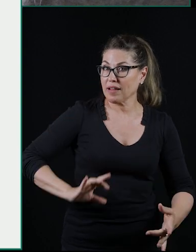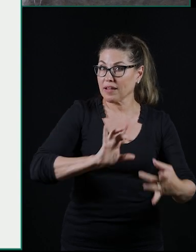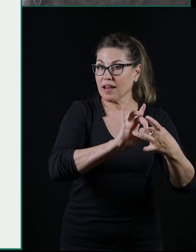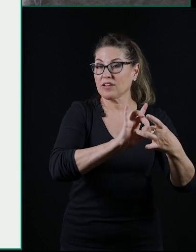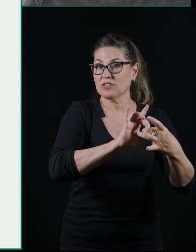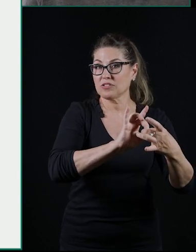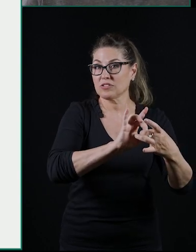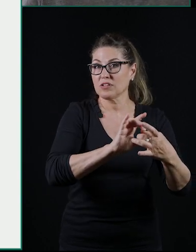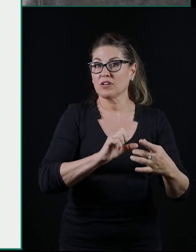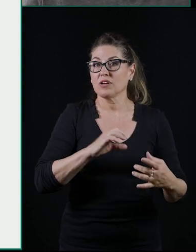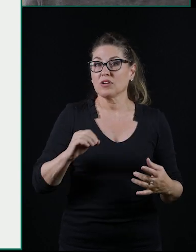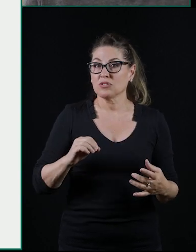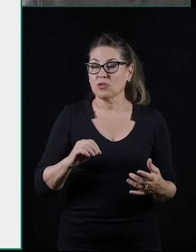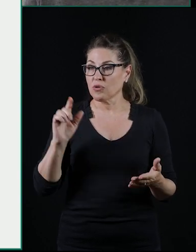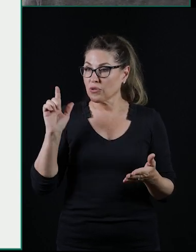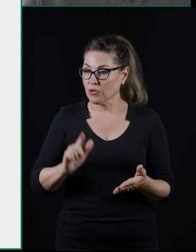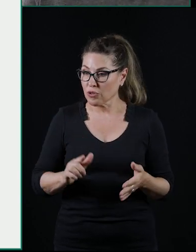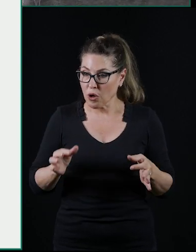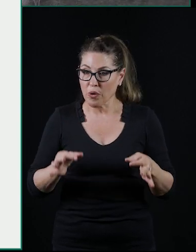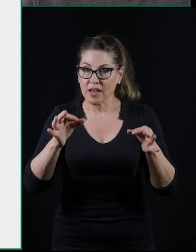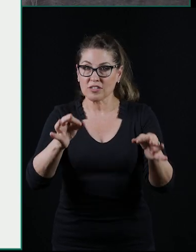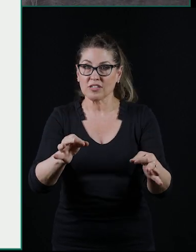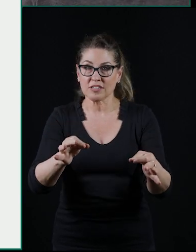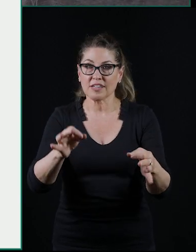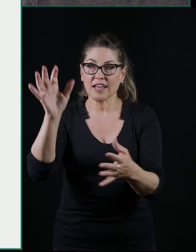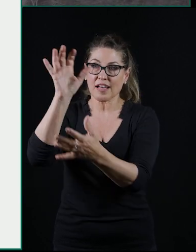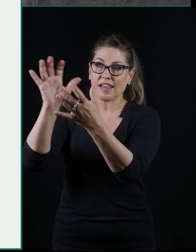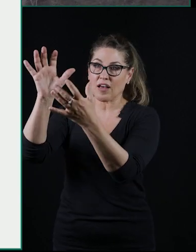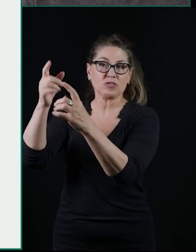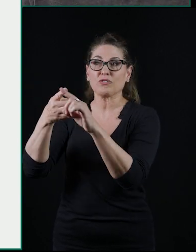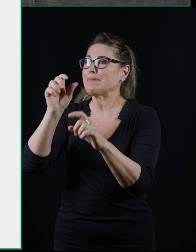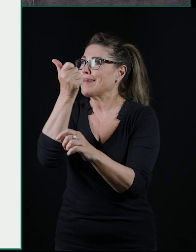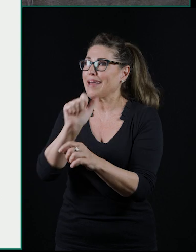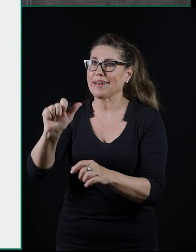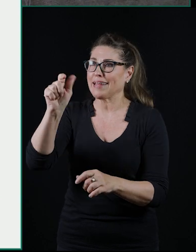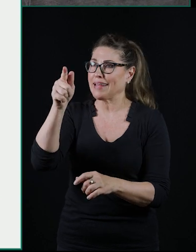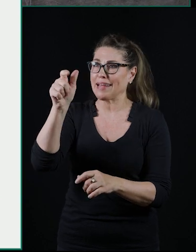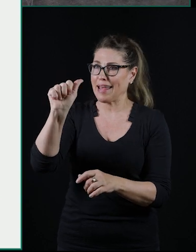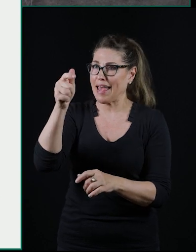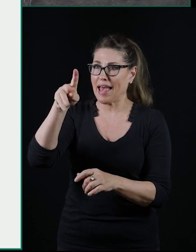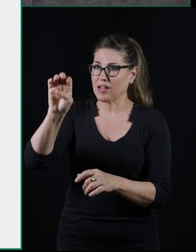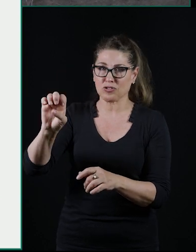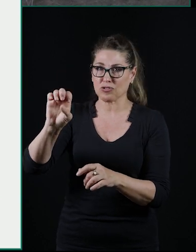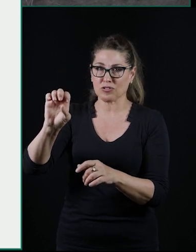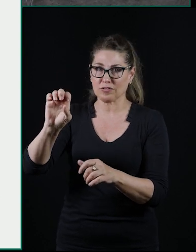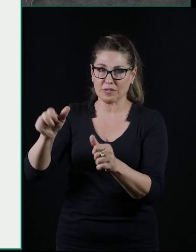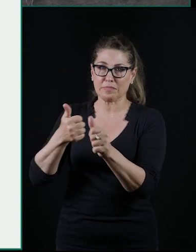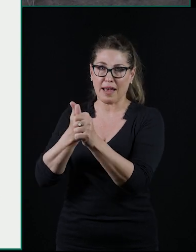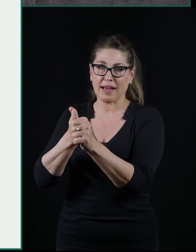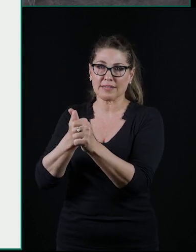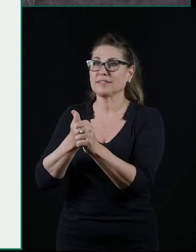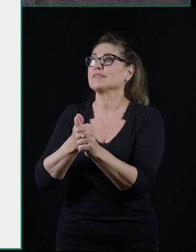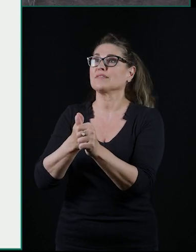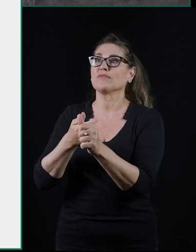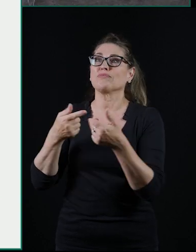So our low latency cloud relays from any of our Azure backed relays distributed all over the world